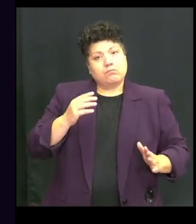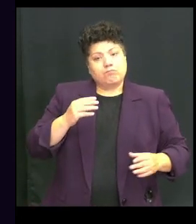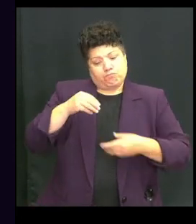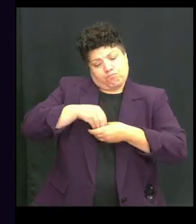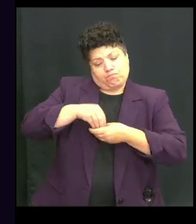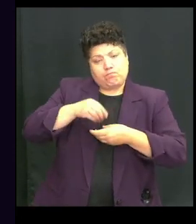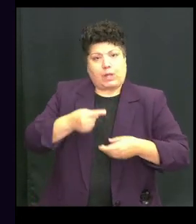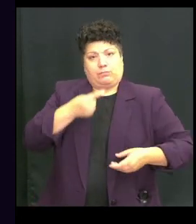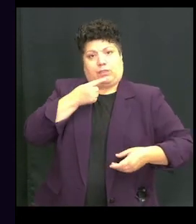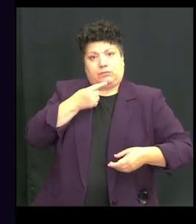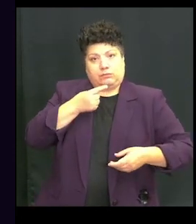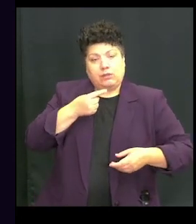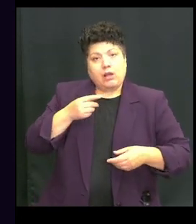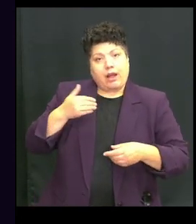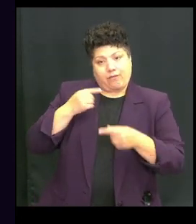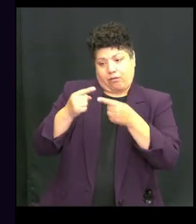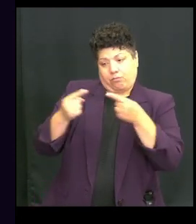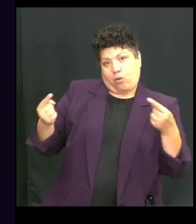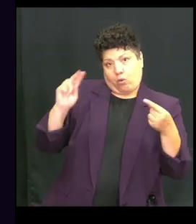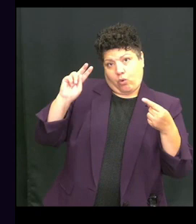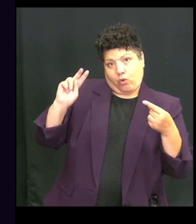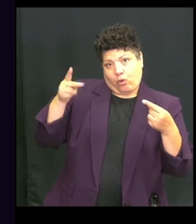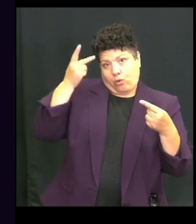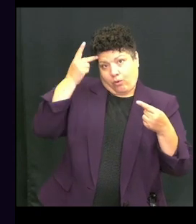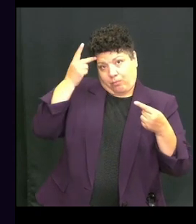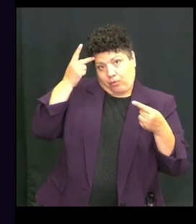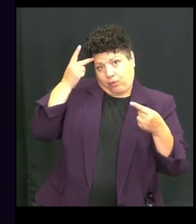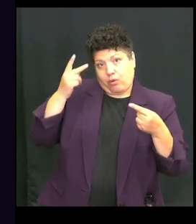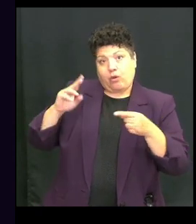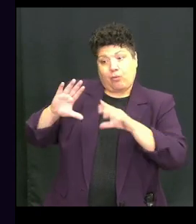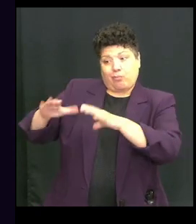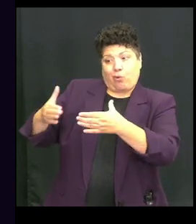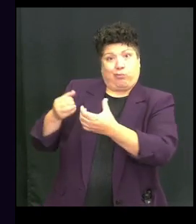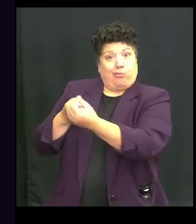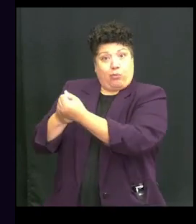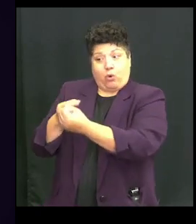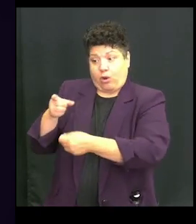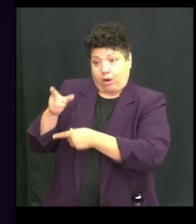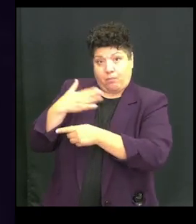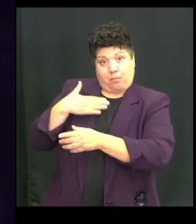with an opposing party supporter as an in-law, compared to over 40% of Americans.